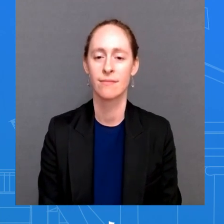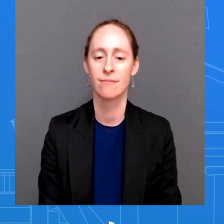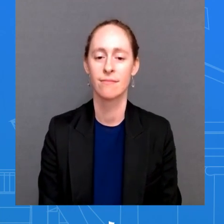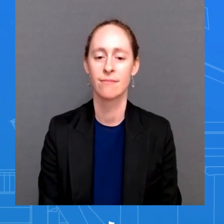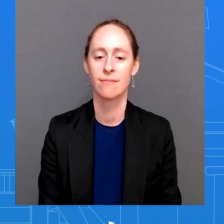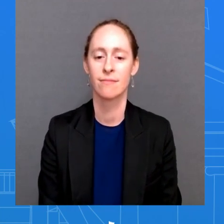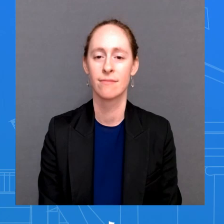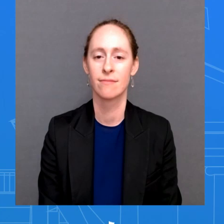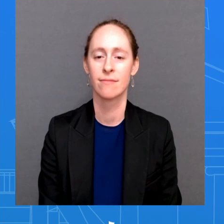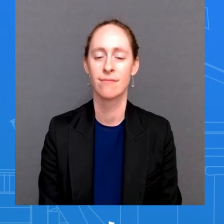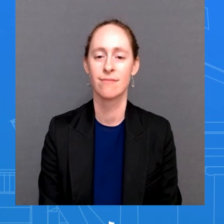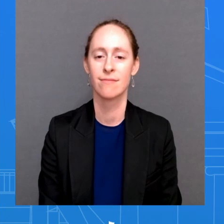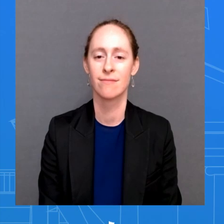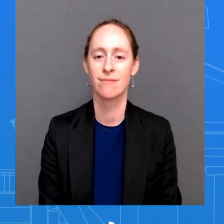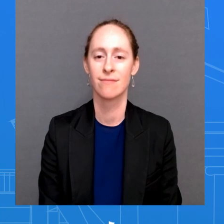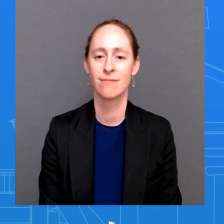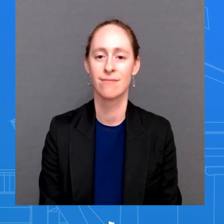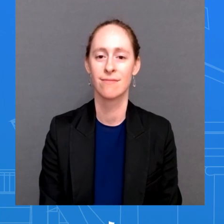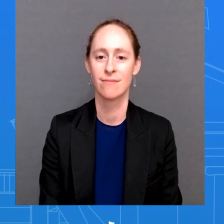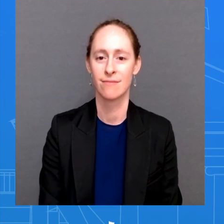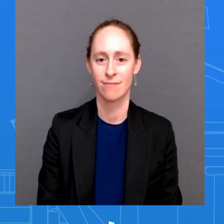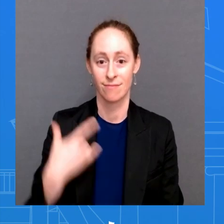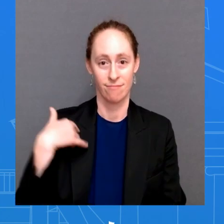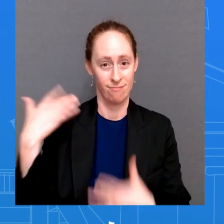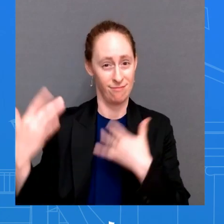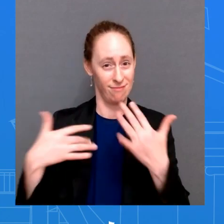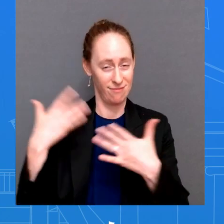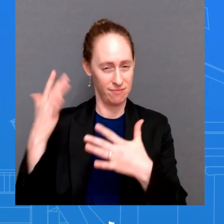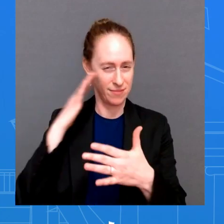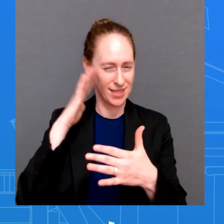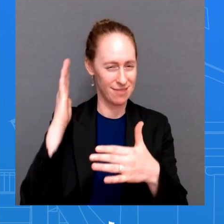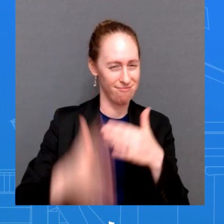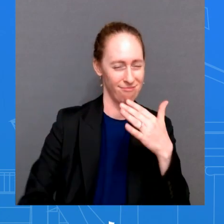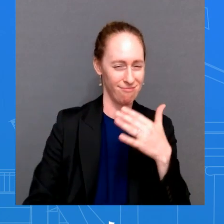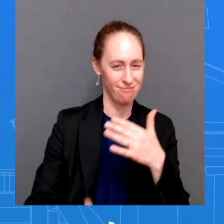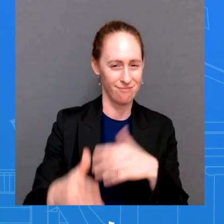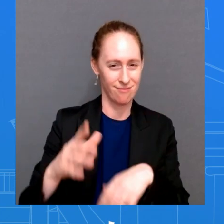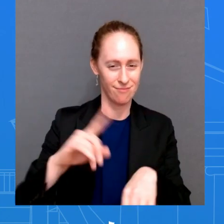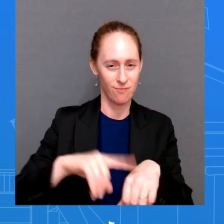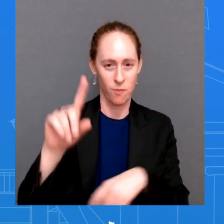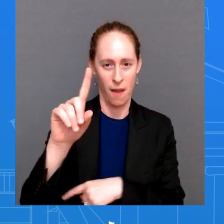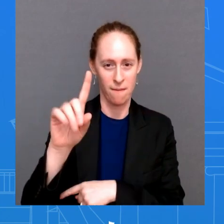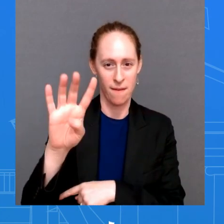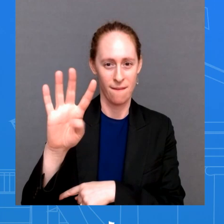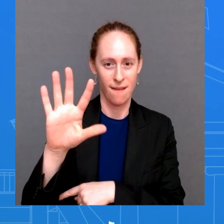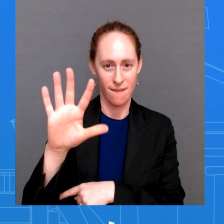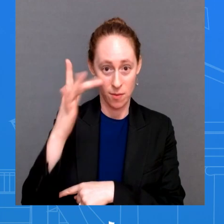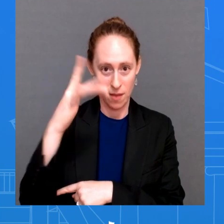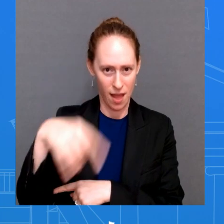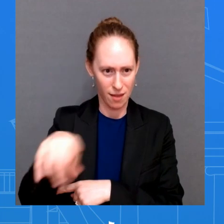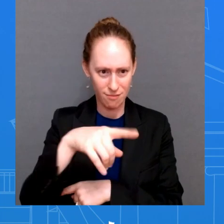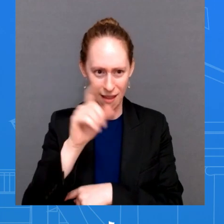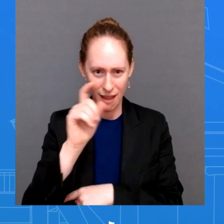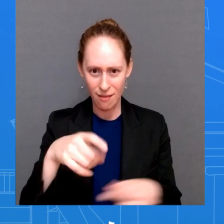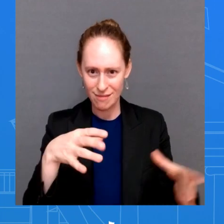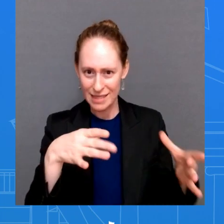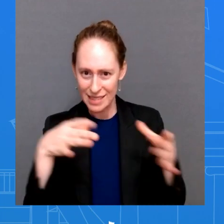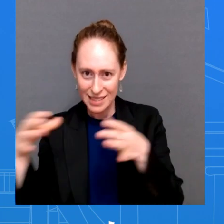the in-town pool has to gather at that time -- and then I'll go for another 15 minutes, until 2:00, and then we're going to hear the President speak at two o'clock.